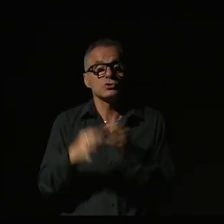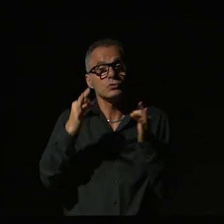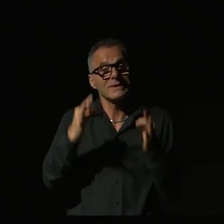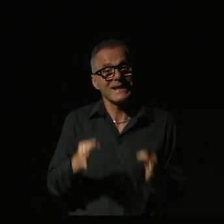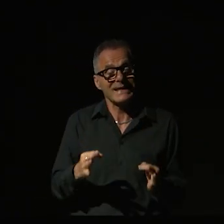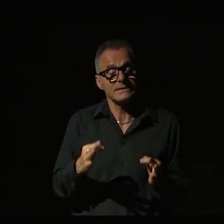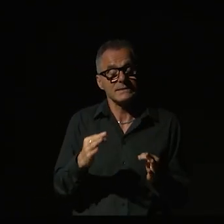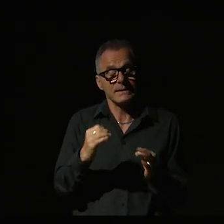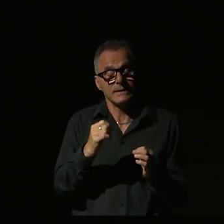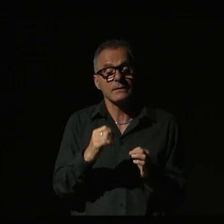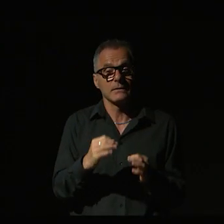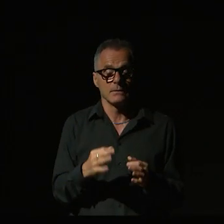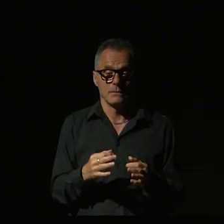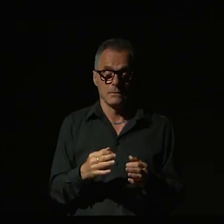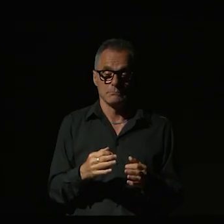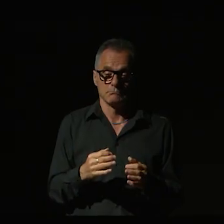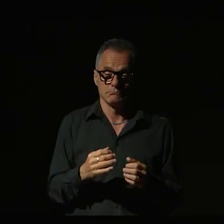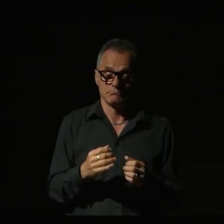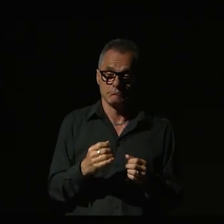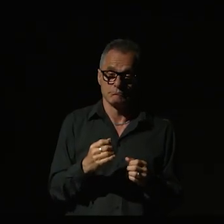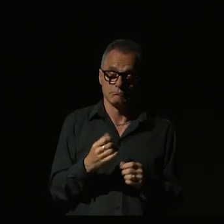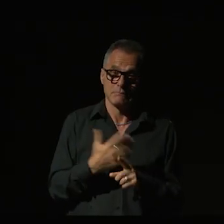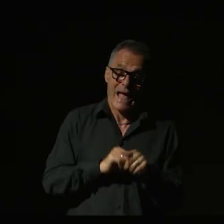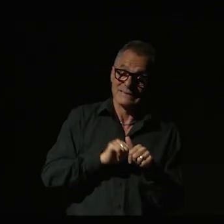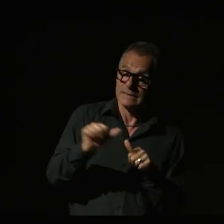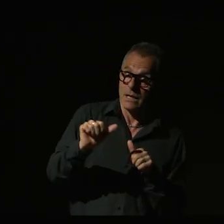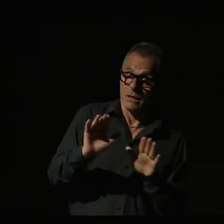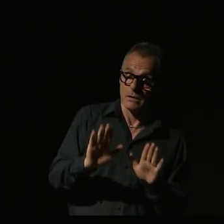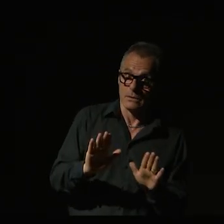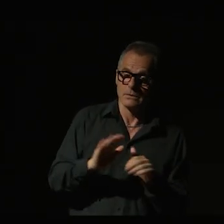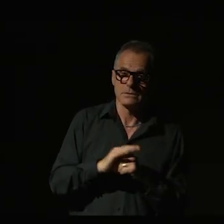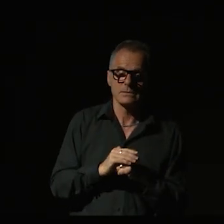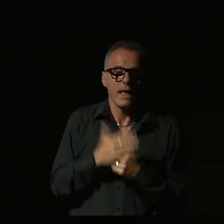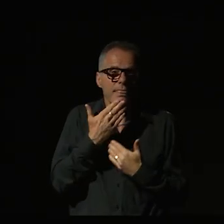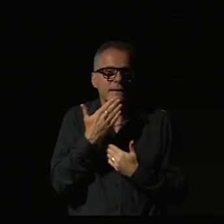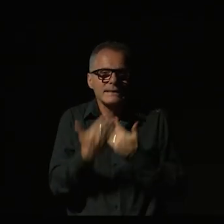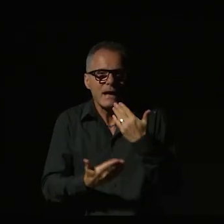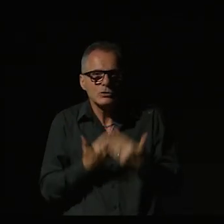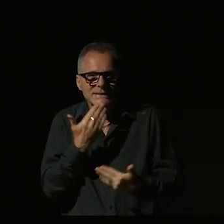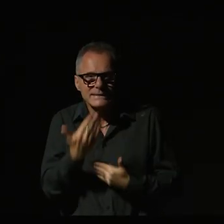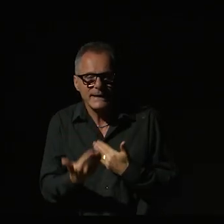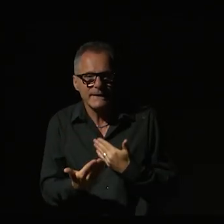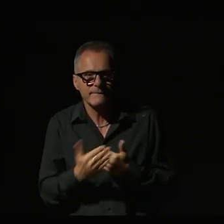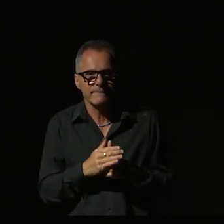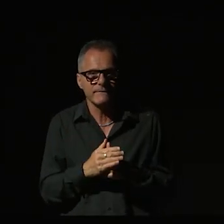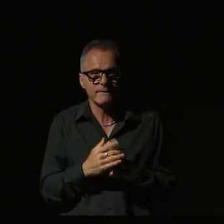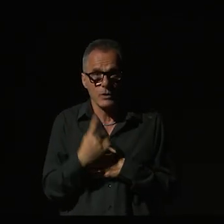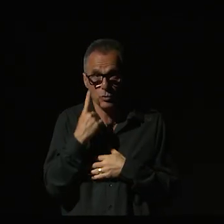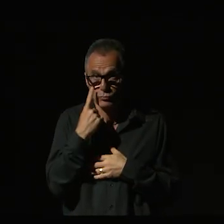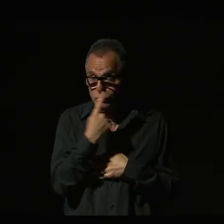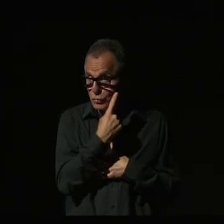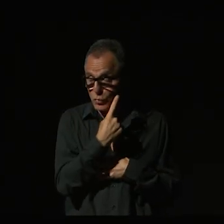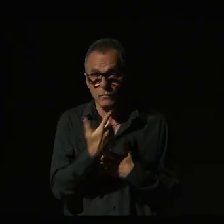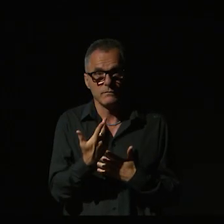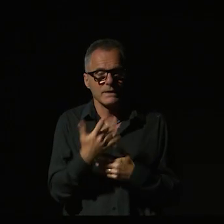after what he viewed as the excesses of Mannerism. The narrative proved extremely influential,